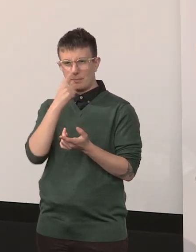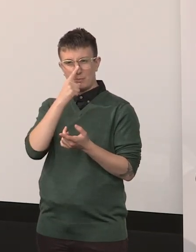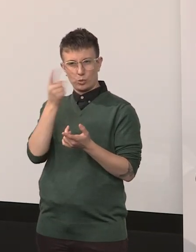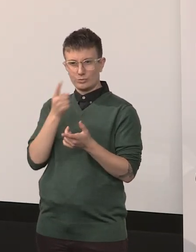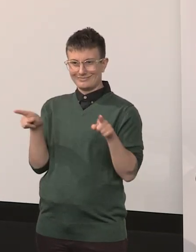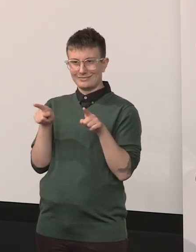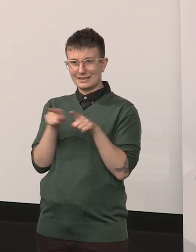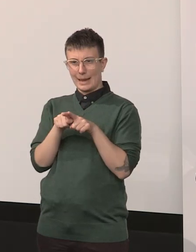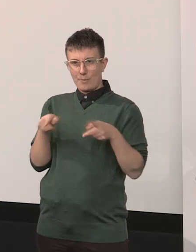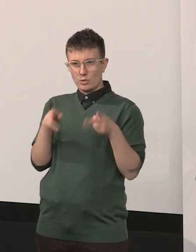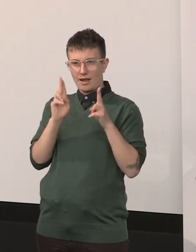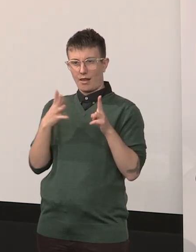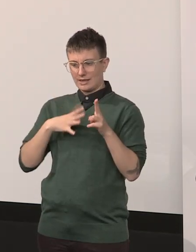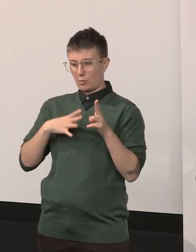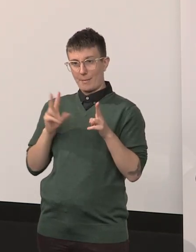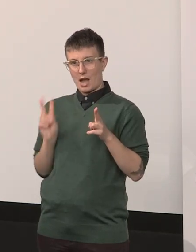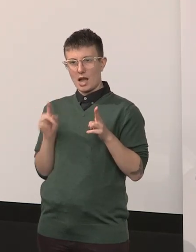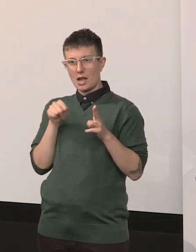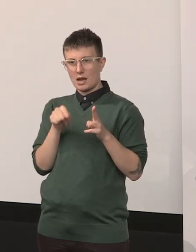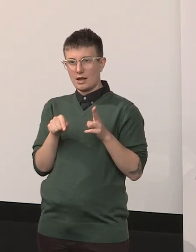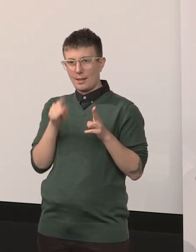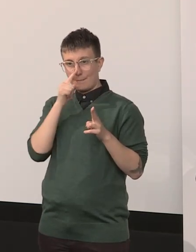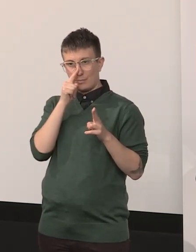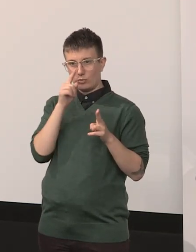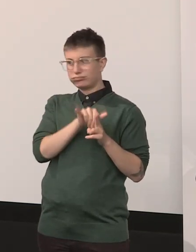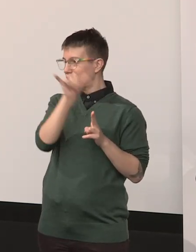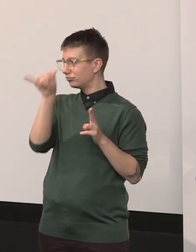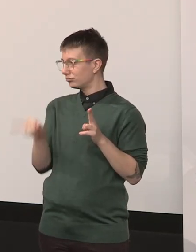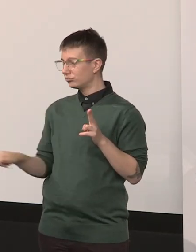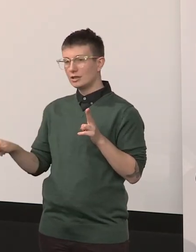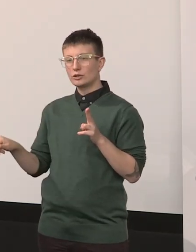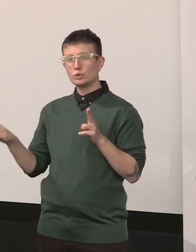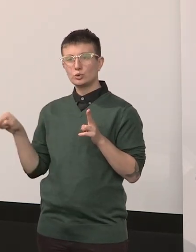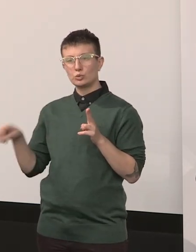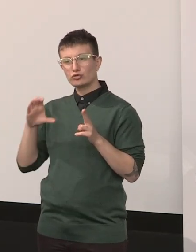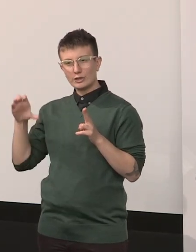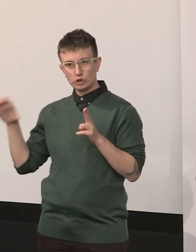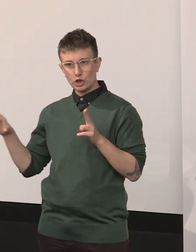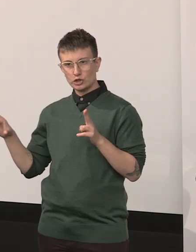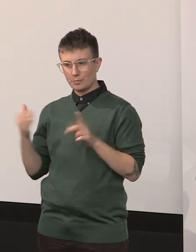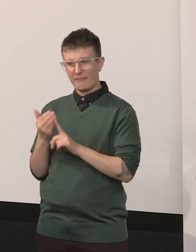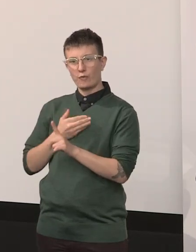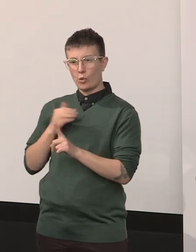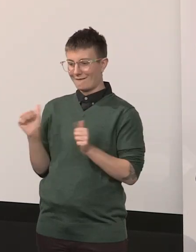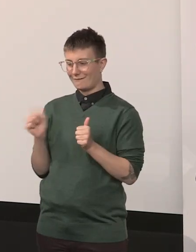close contacts of the women from the Novotel Ellersley to